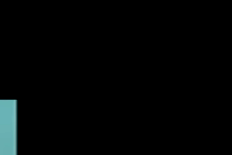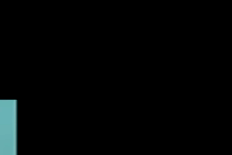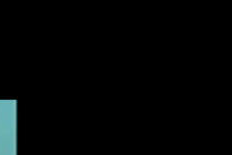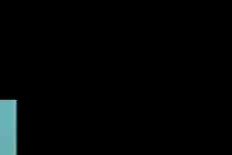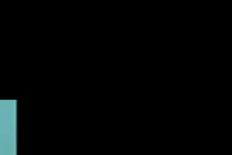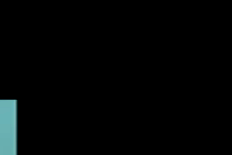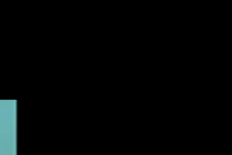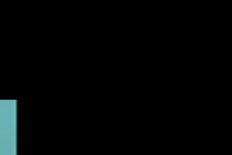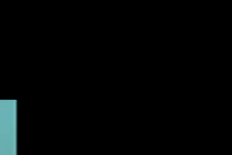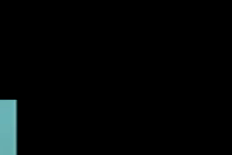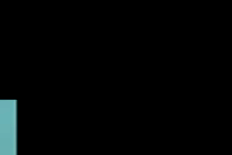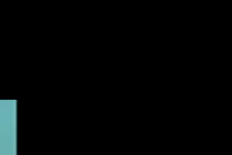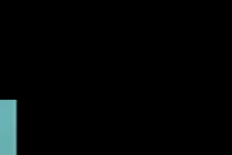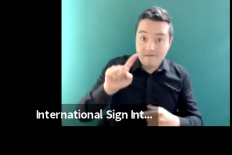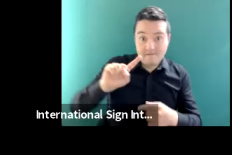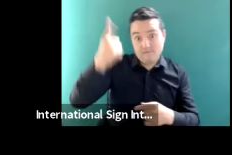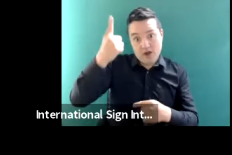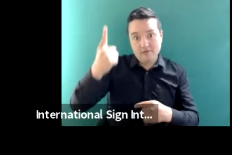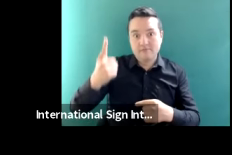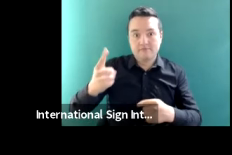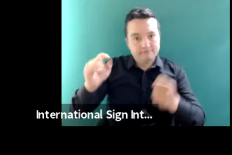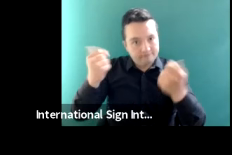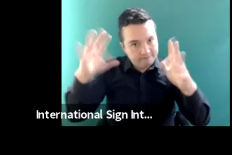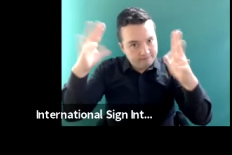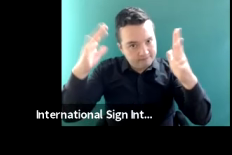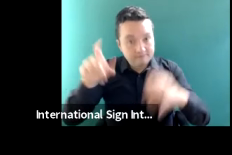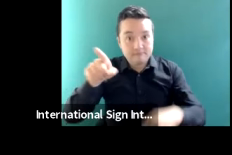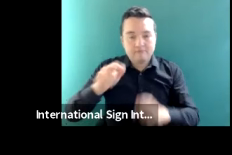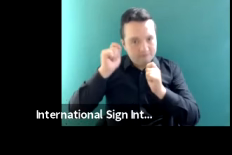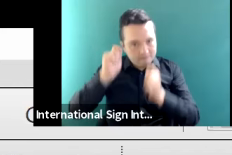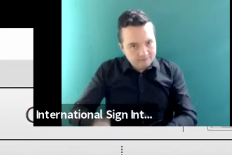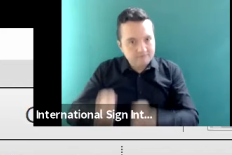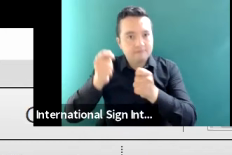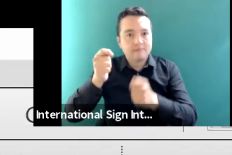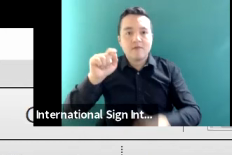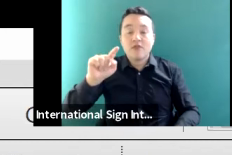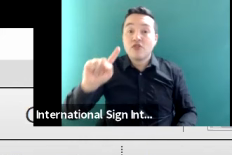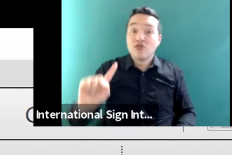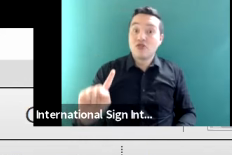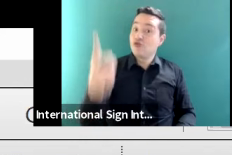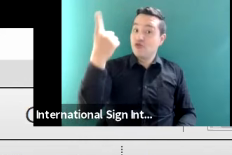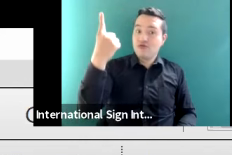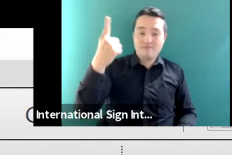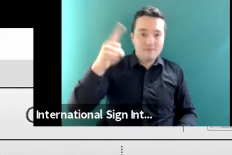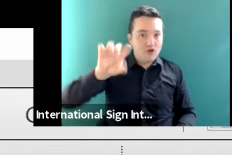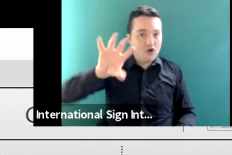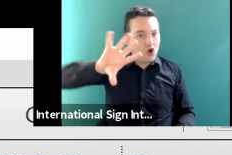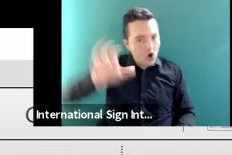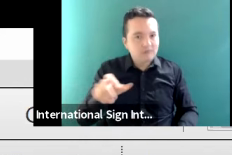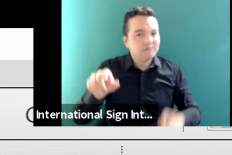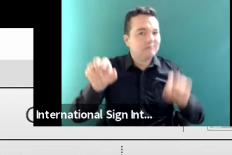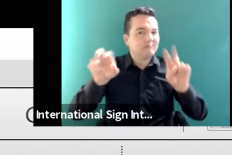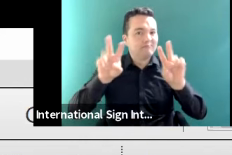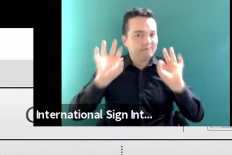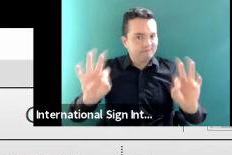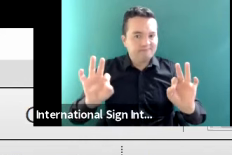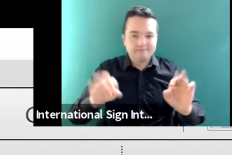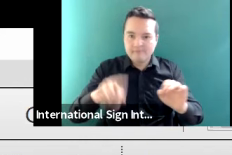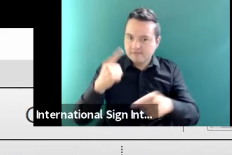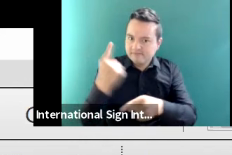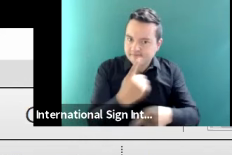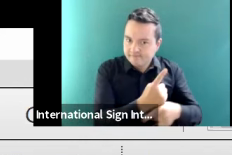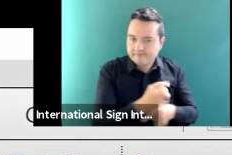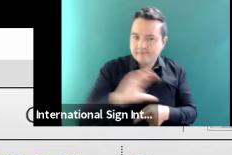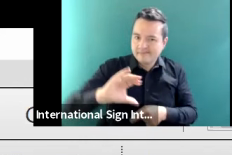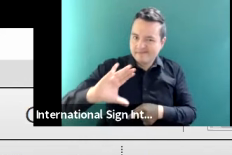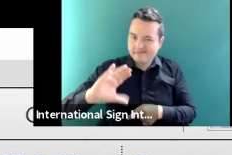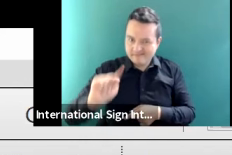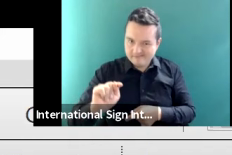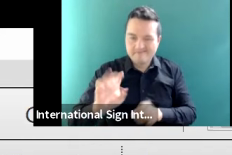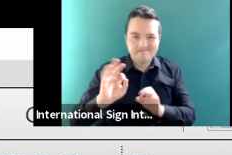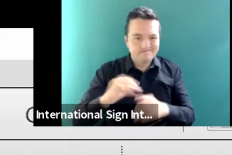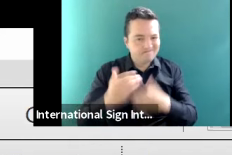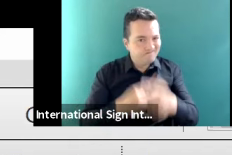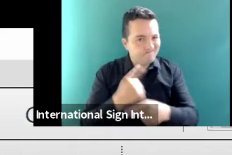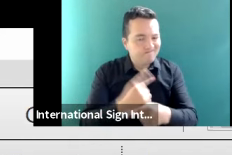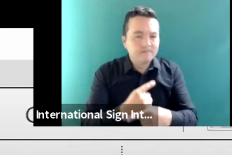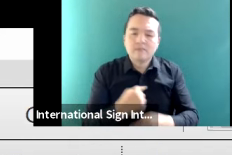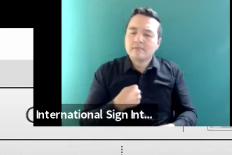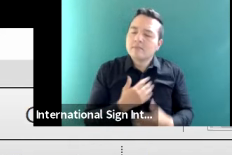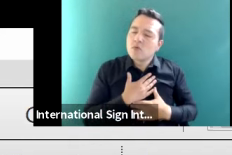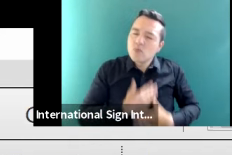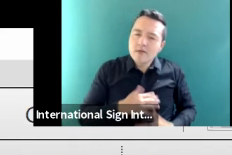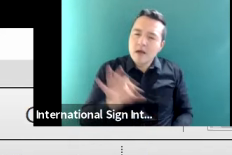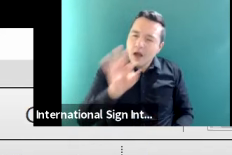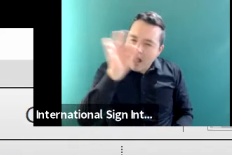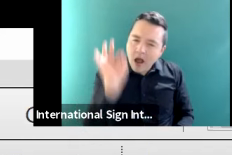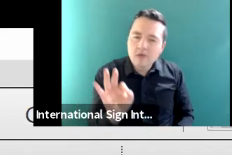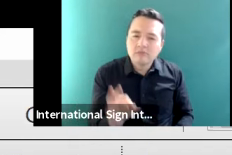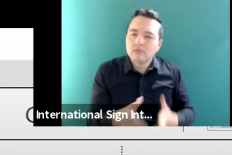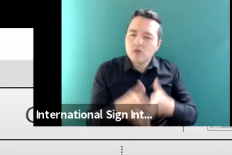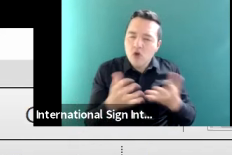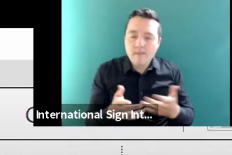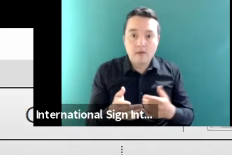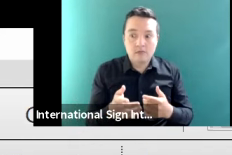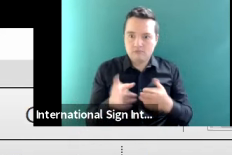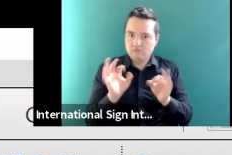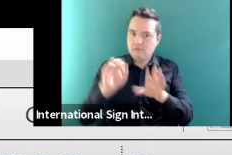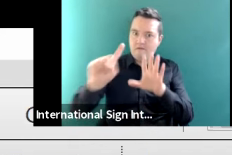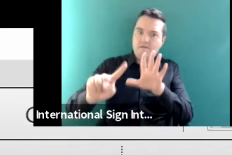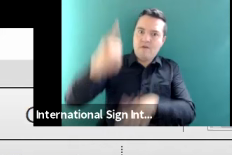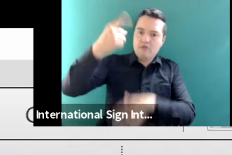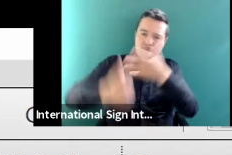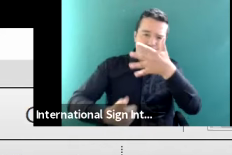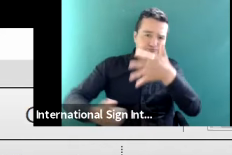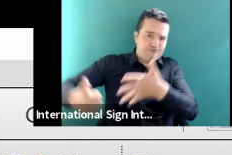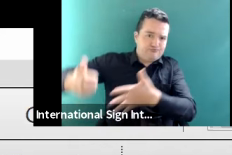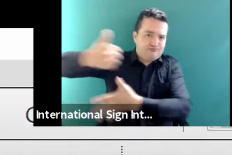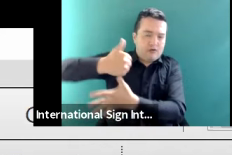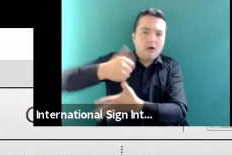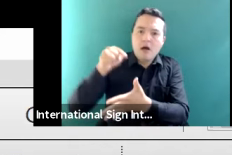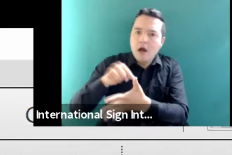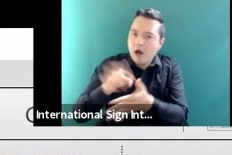Let me now move to our speakers. I would like to start with Maha Al Mansouri.